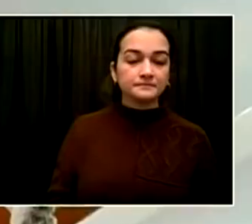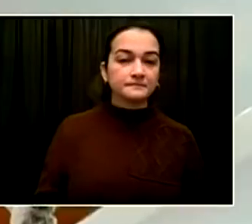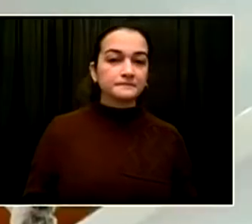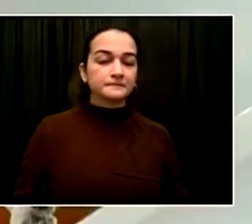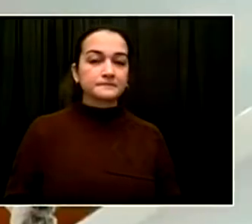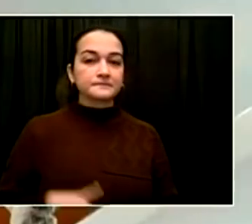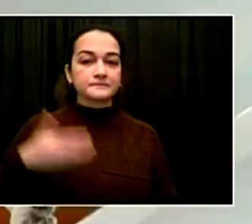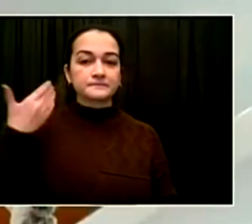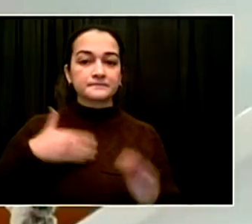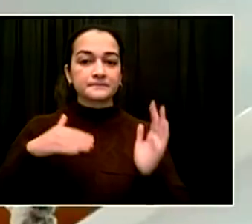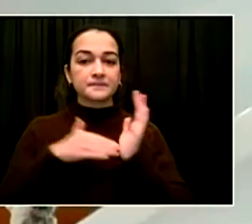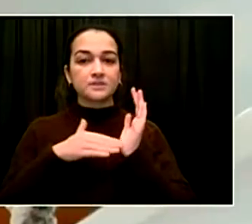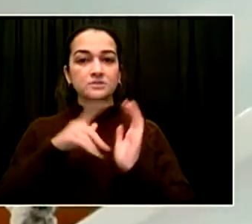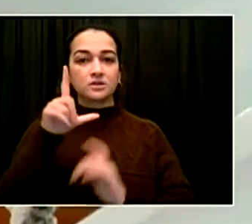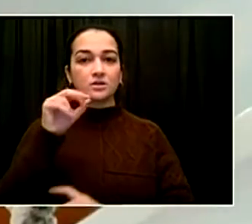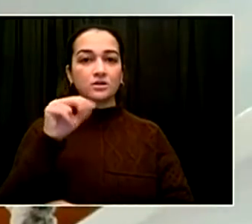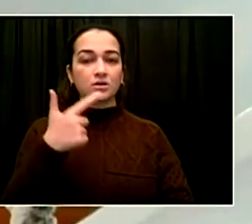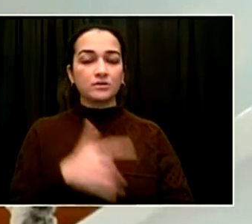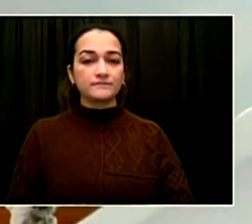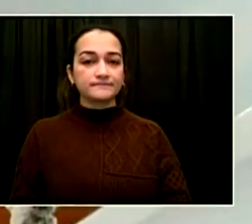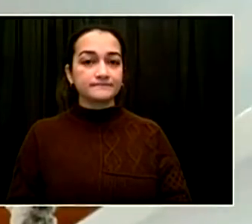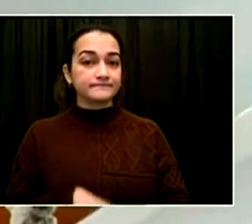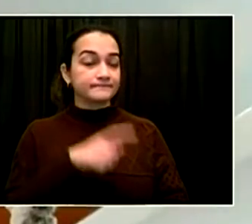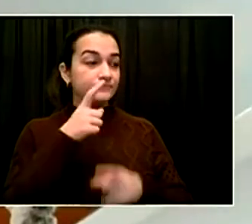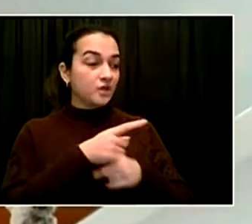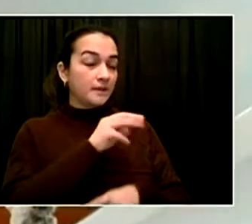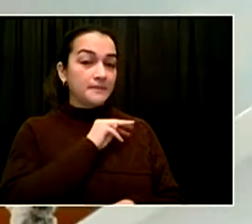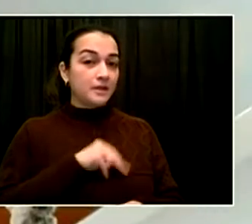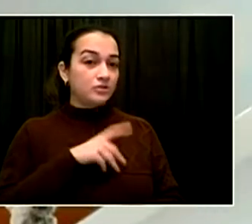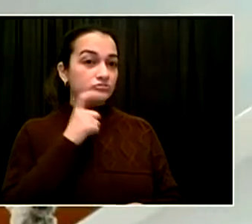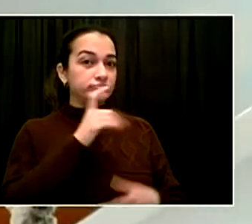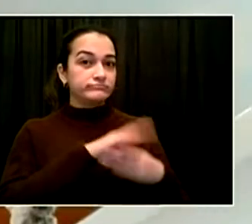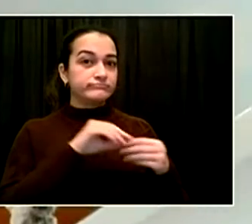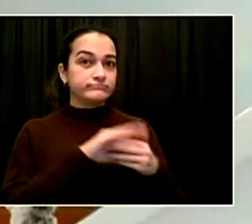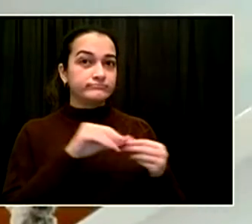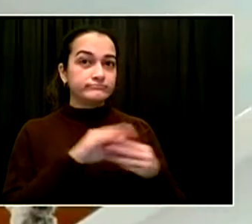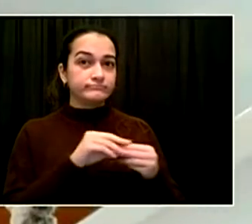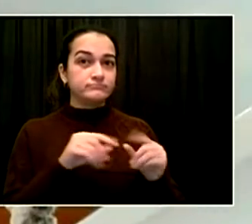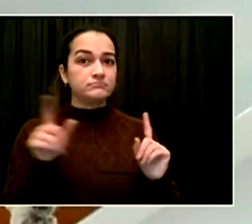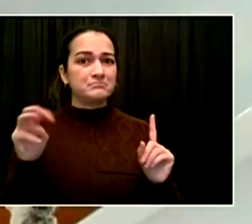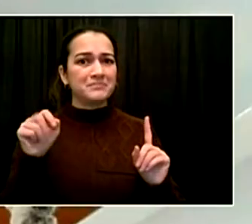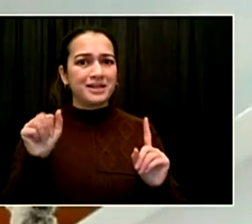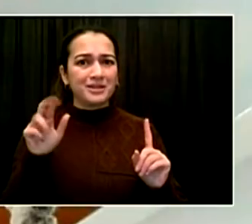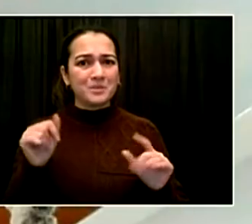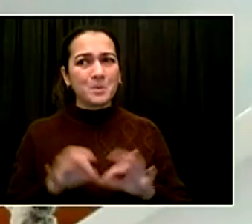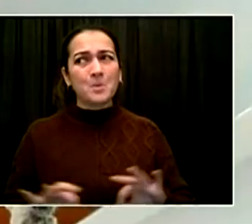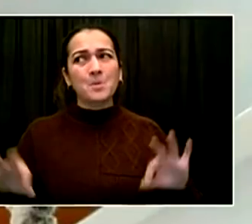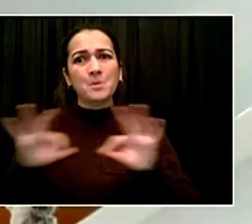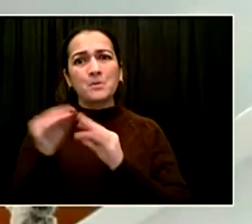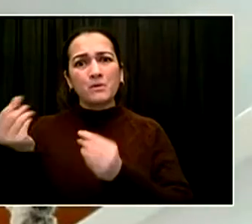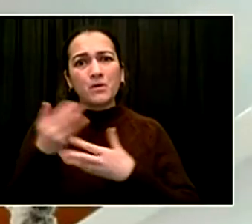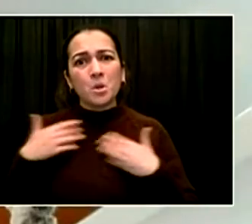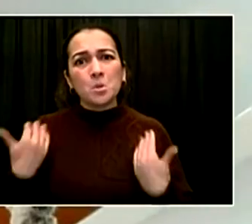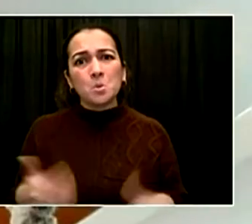EXAMPLES THAT MARA RAISED? YEAH, I TOTALLY AGREE WITH EVERYTHING YOU SAID.